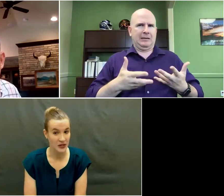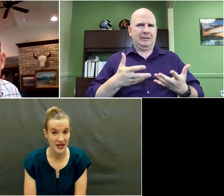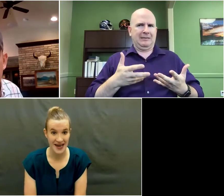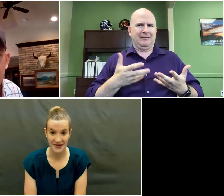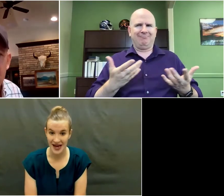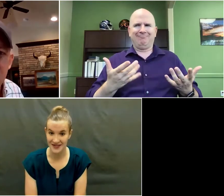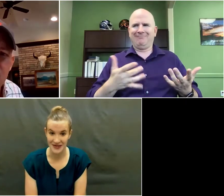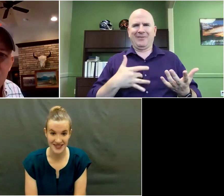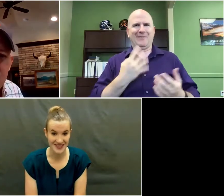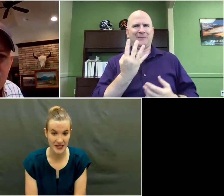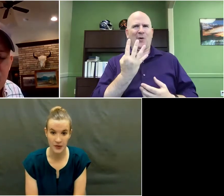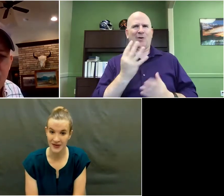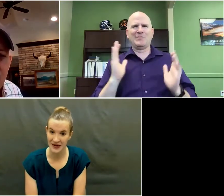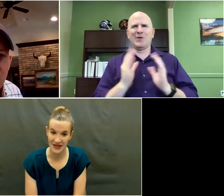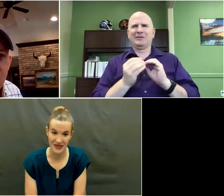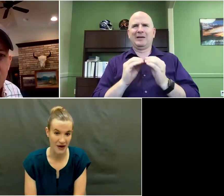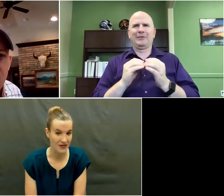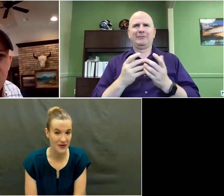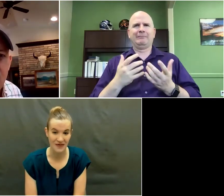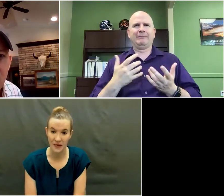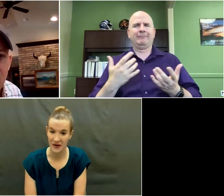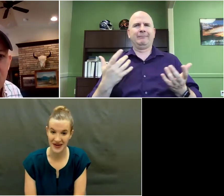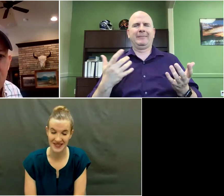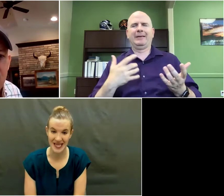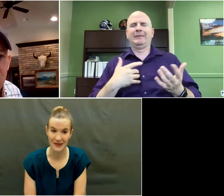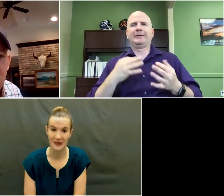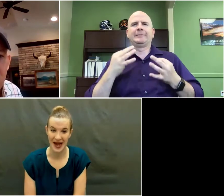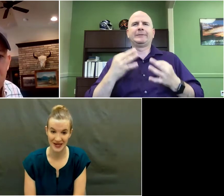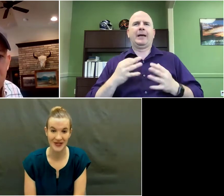weeded out a lot of students. So there were really only about three or four of us that were actually